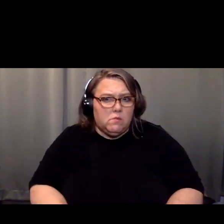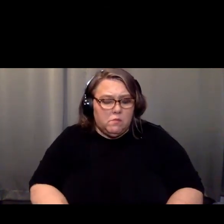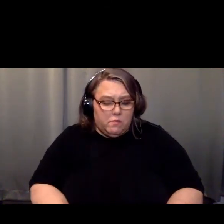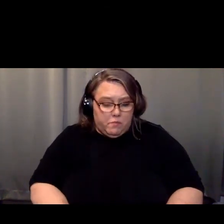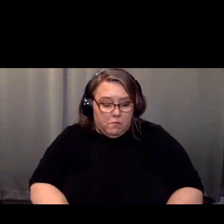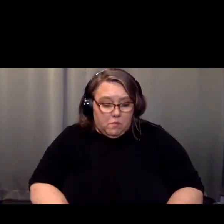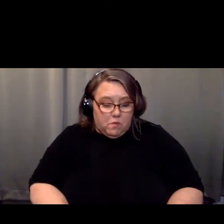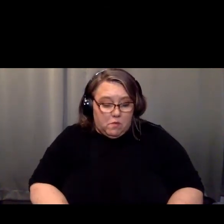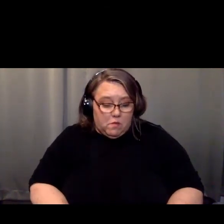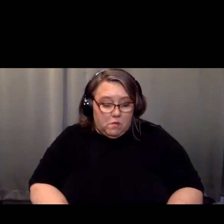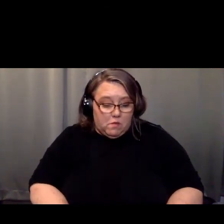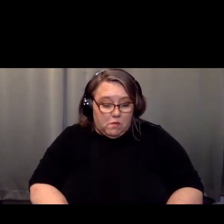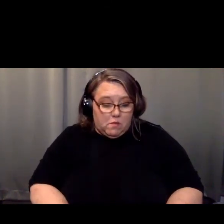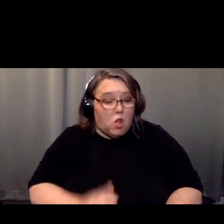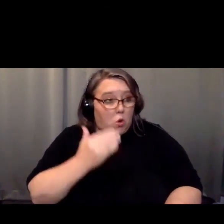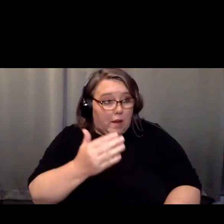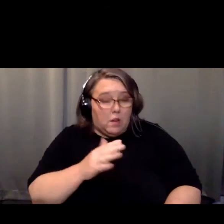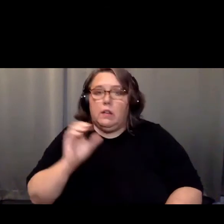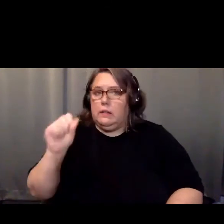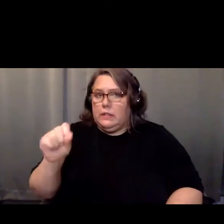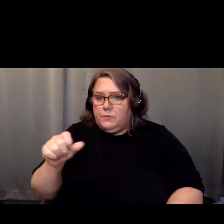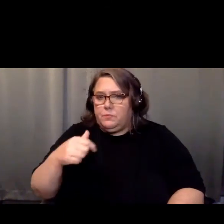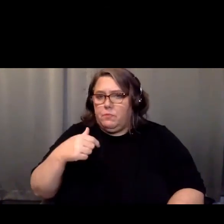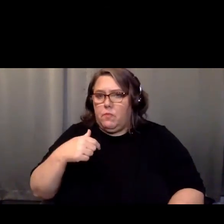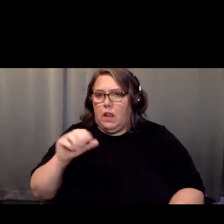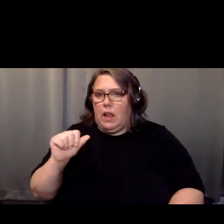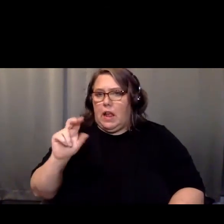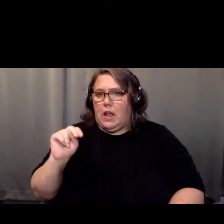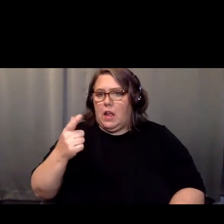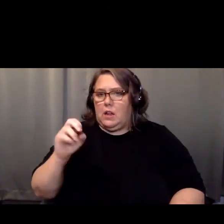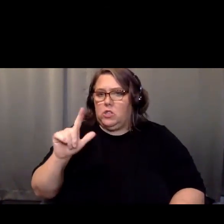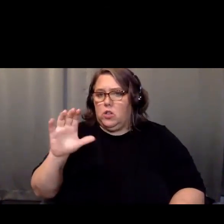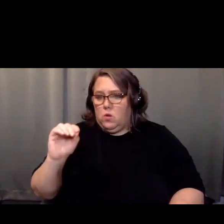[Angelica] Go ahead. [Student] Would the VR services